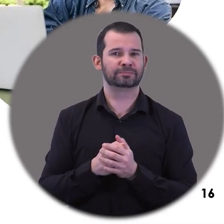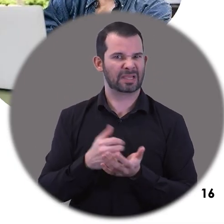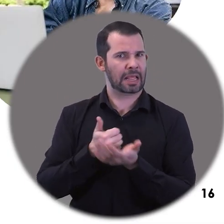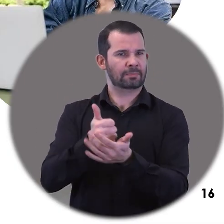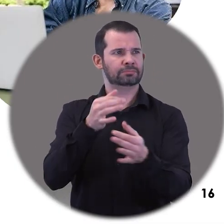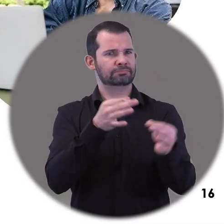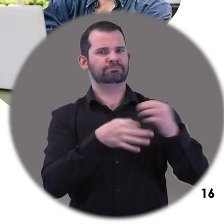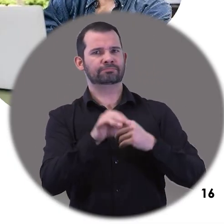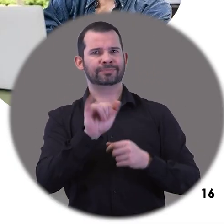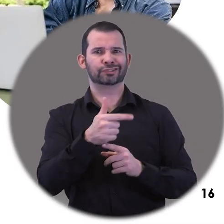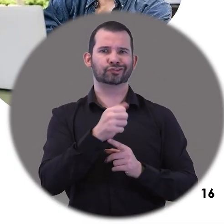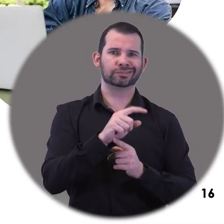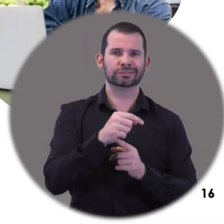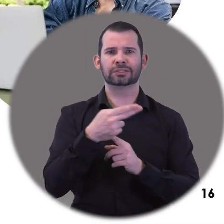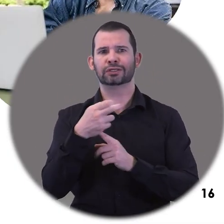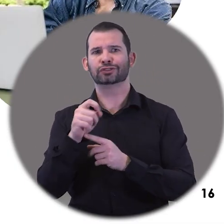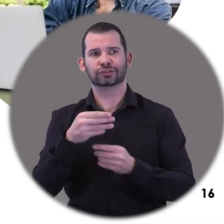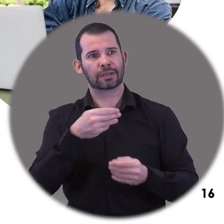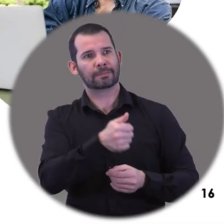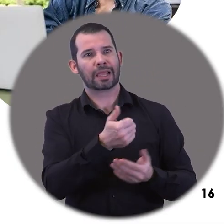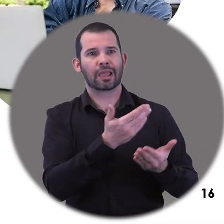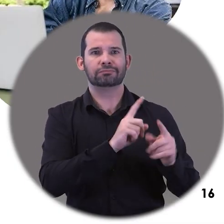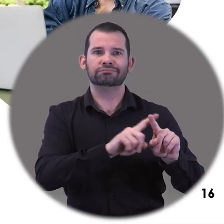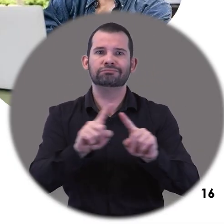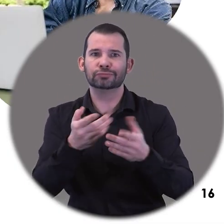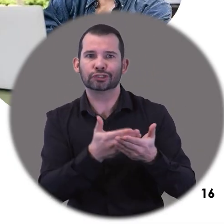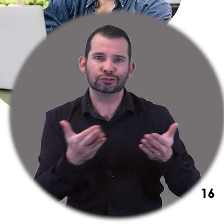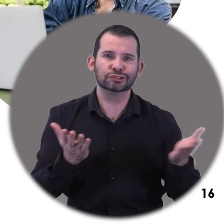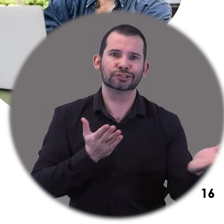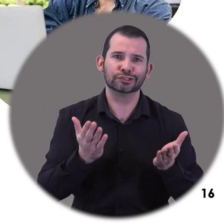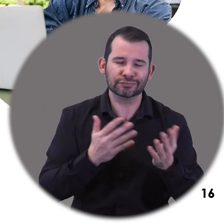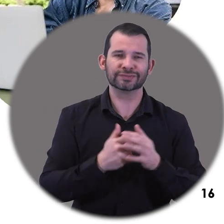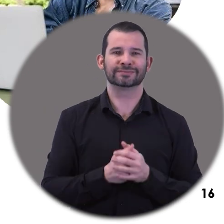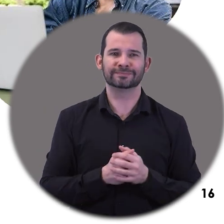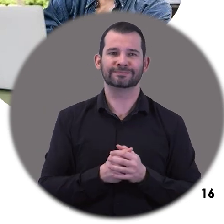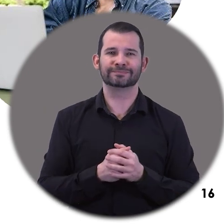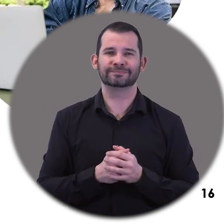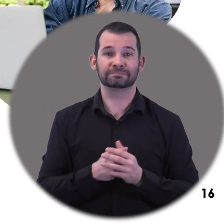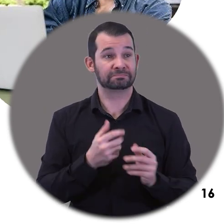It helps offset the GST or HST they pay on goods and services.